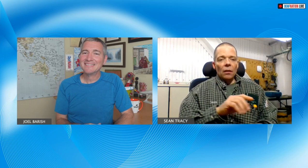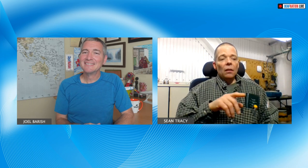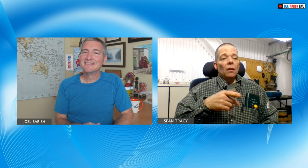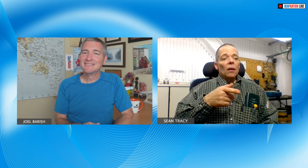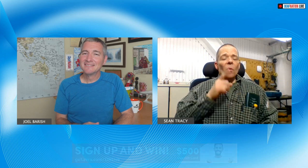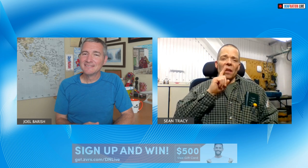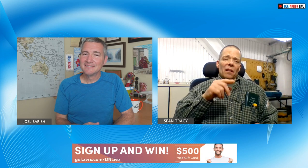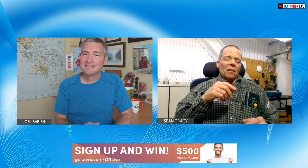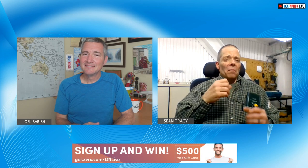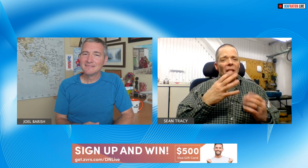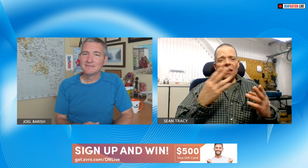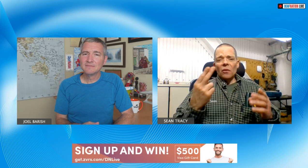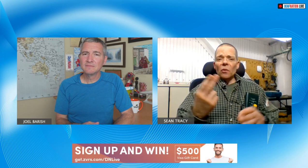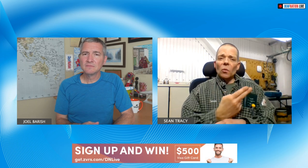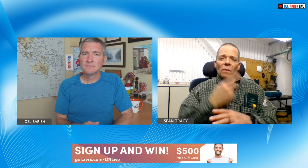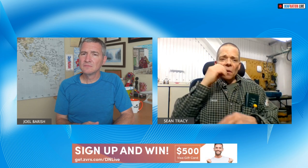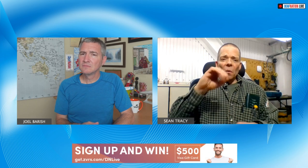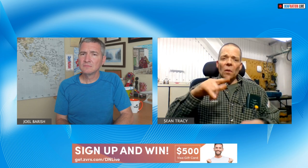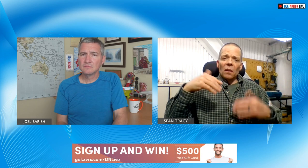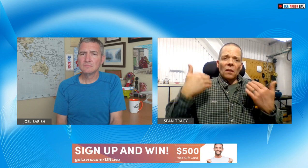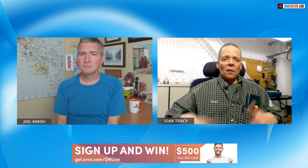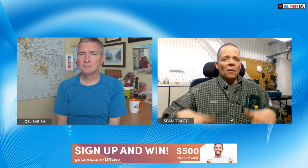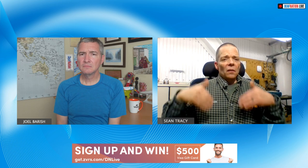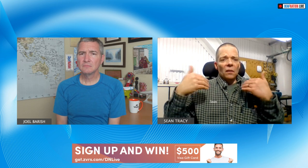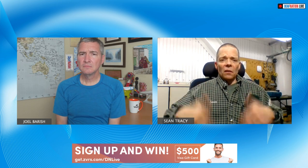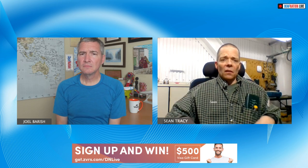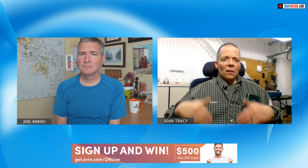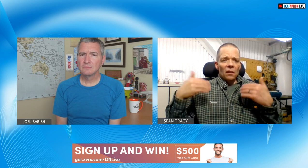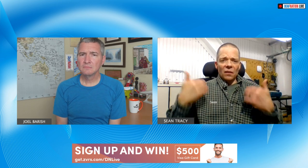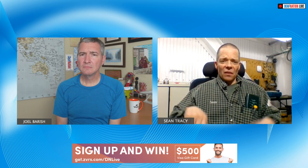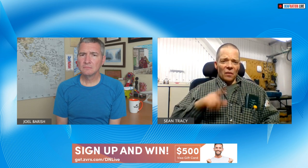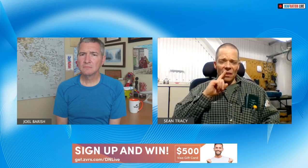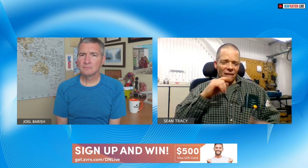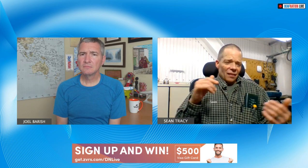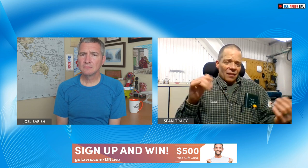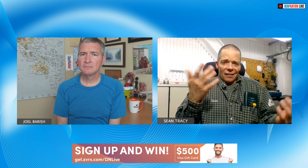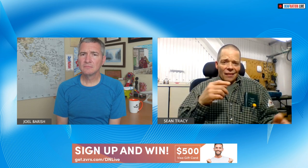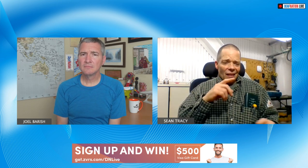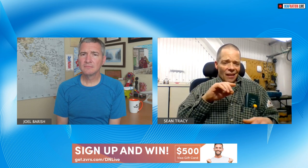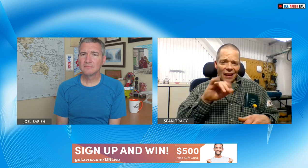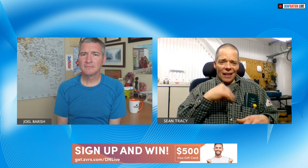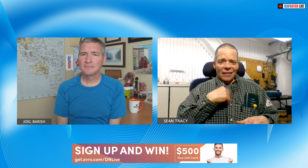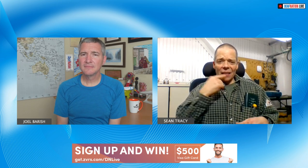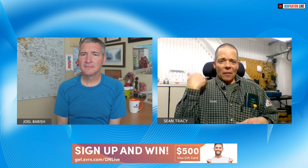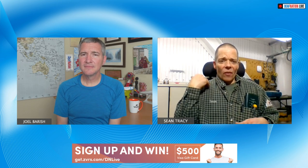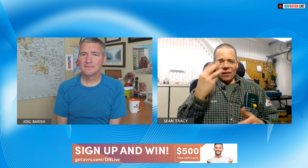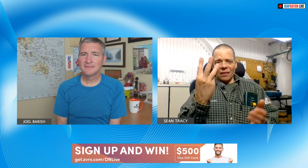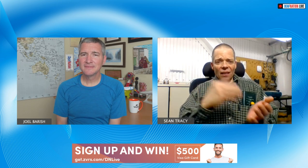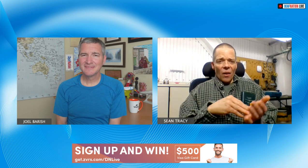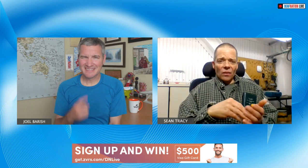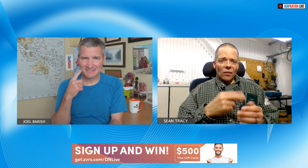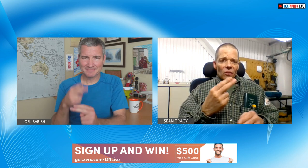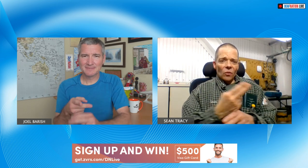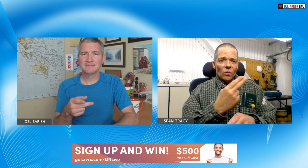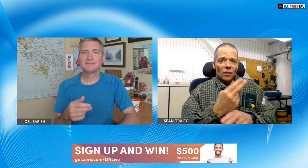There are so many uses for oil. Like I said before, there's 6,000 uses!